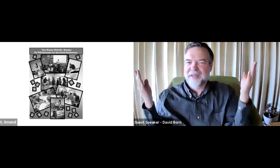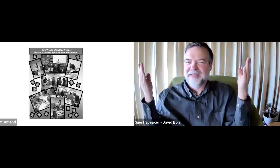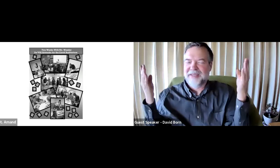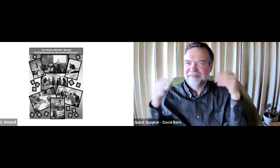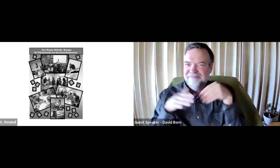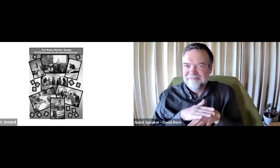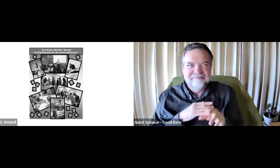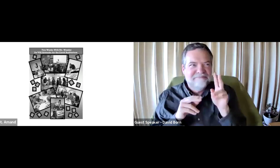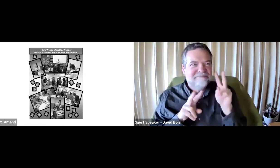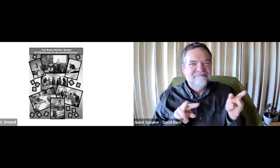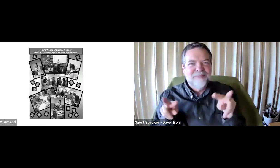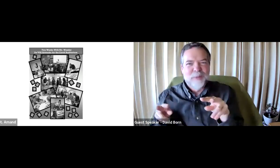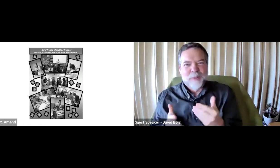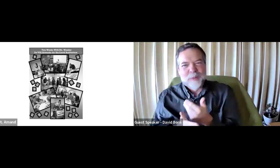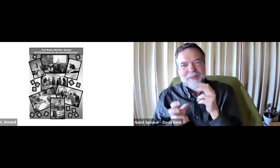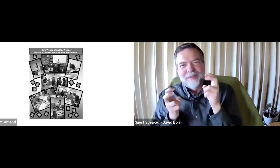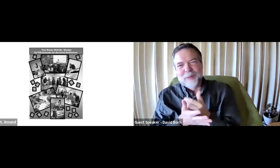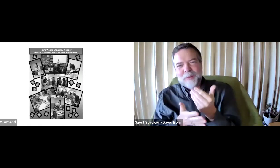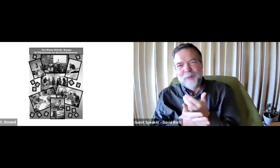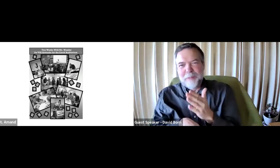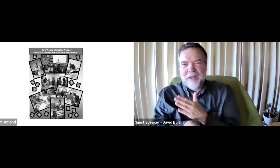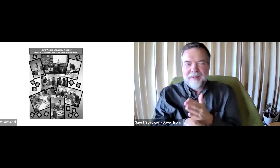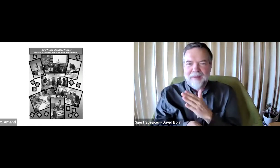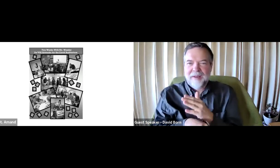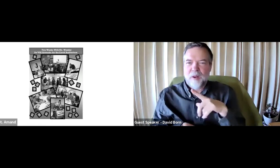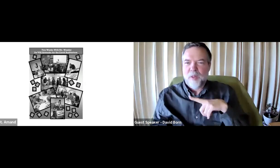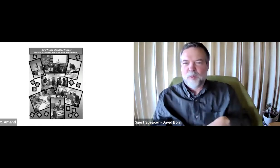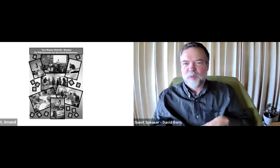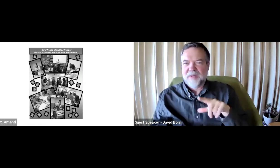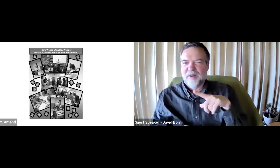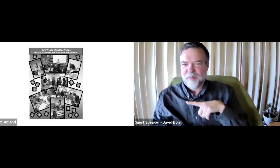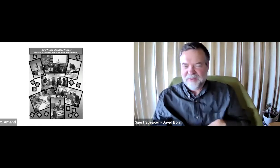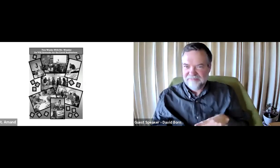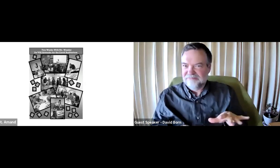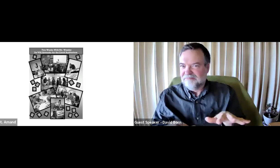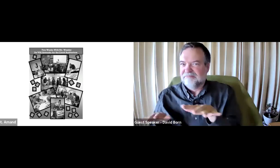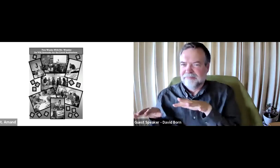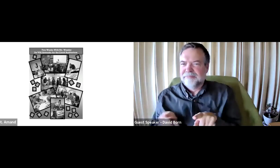and when the fall came, it was time, finally, for the newly renovated Lloyd Auditorium to reopen,